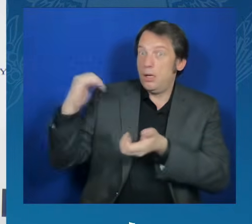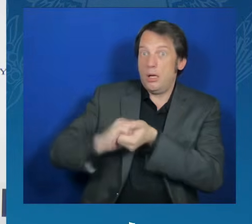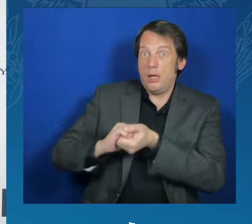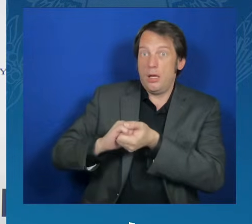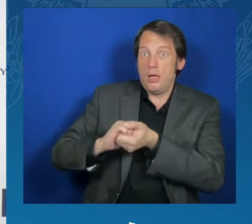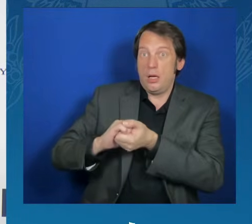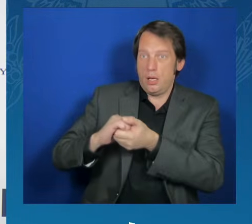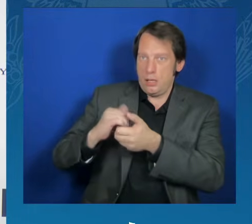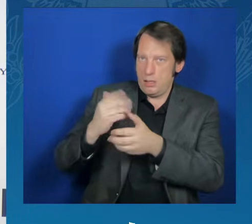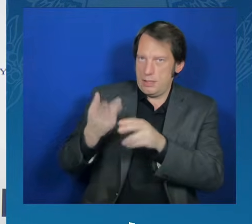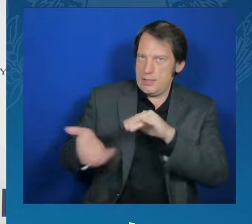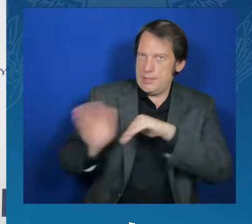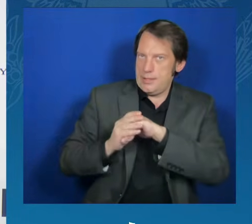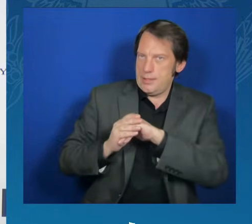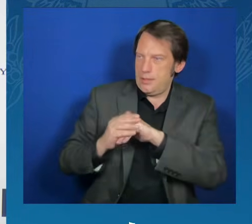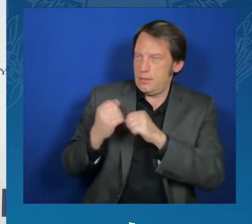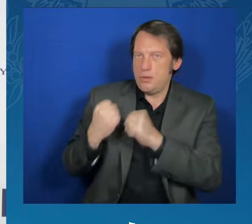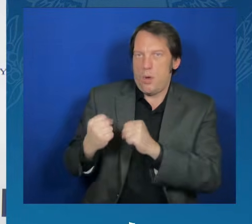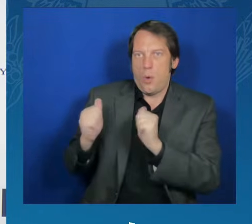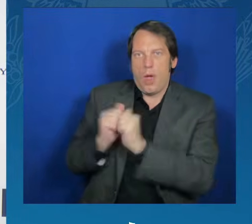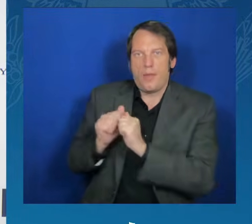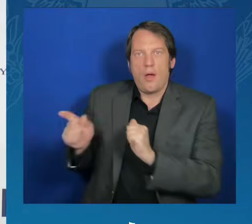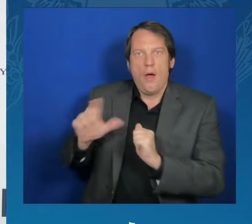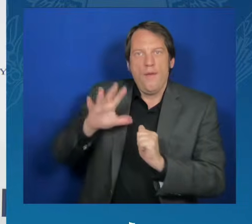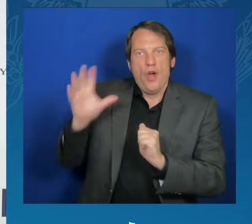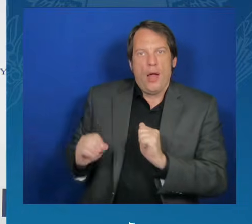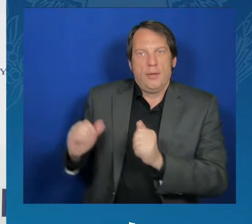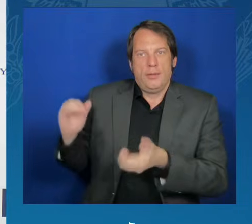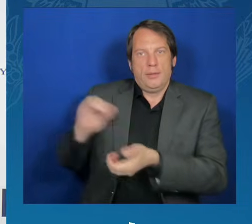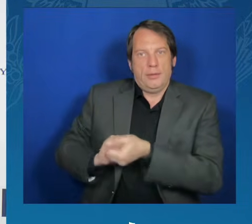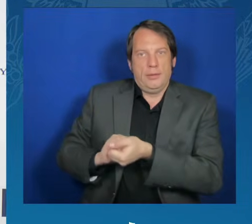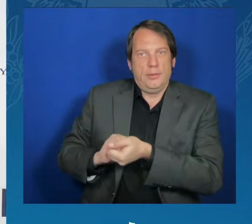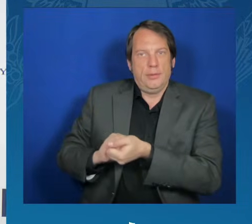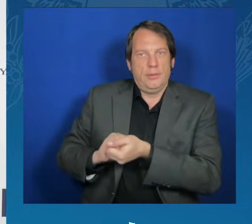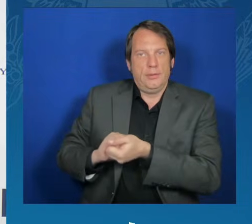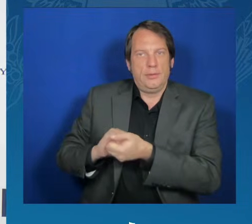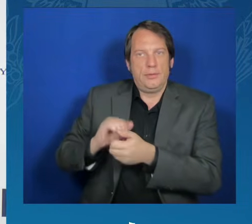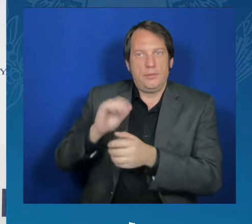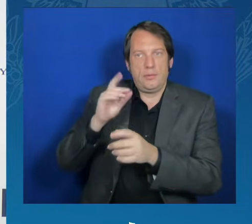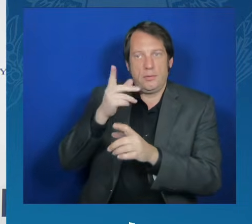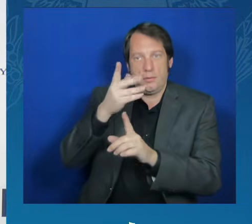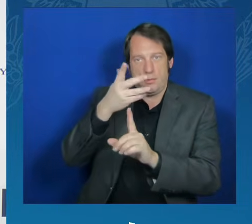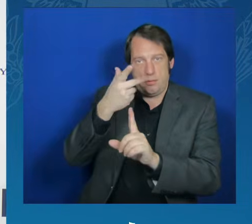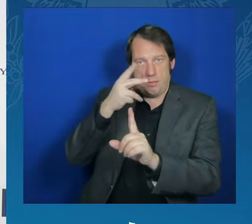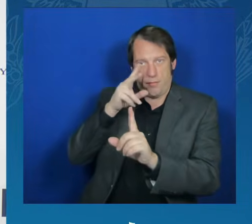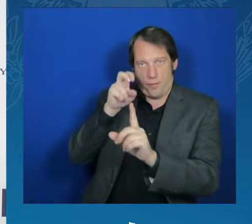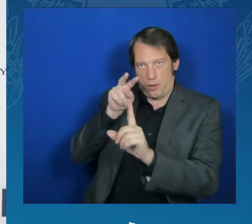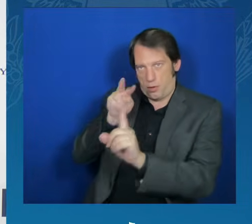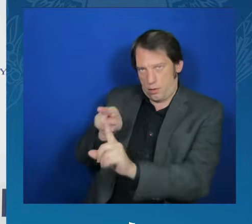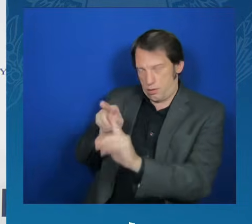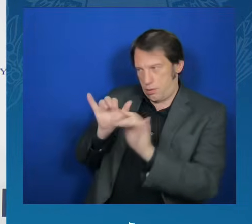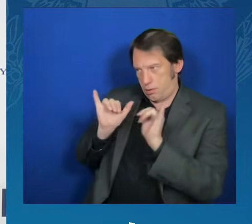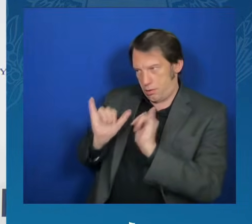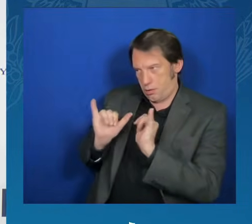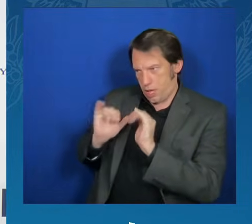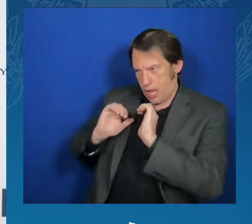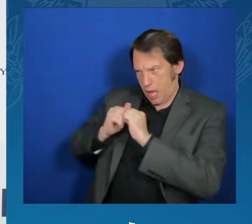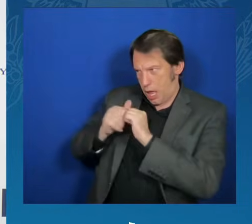on the continent will shape the future of our world. We have also worked with partners in the Caribbean